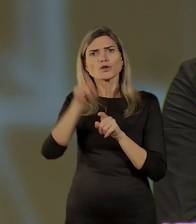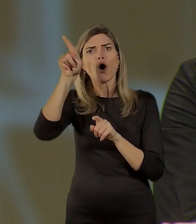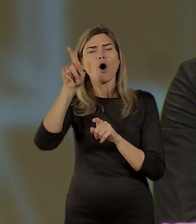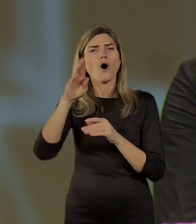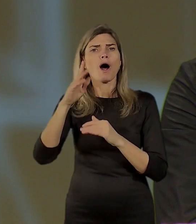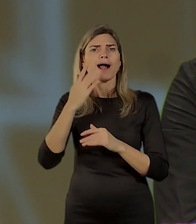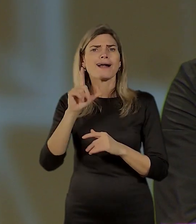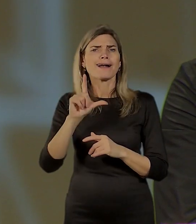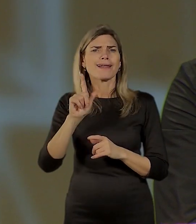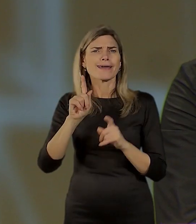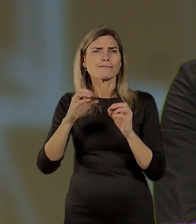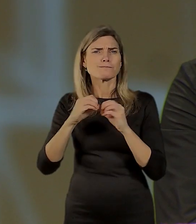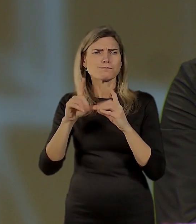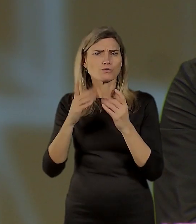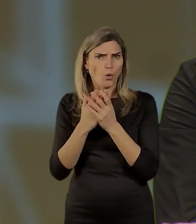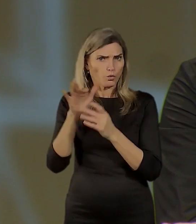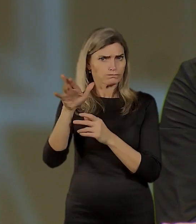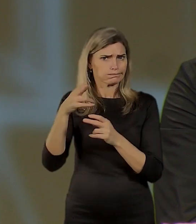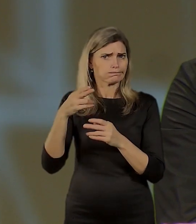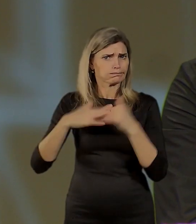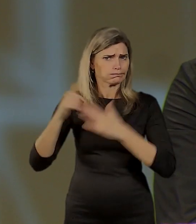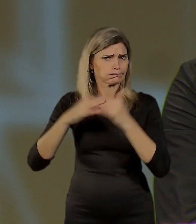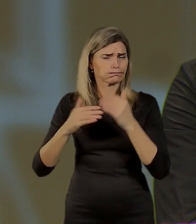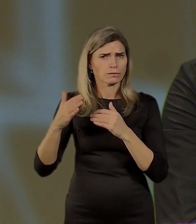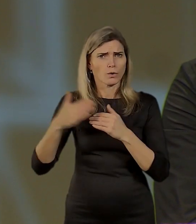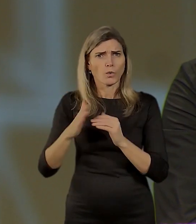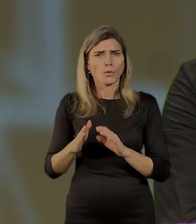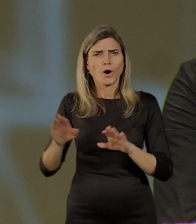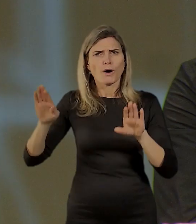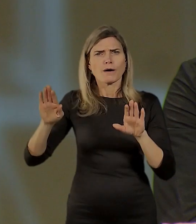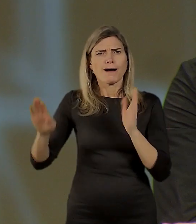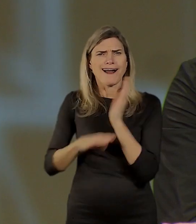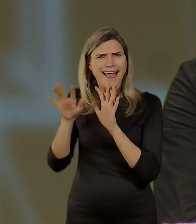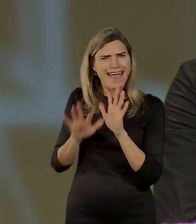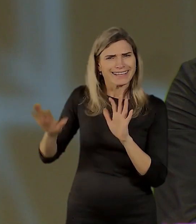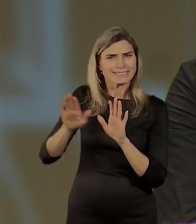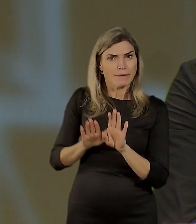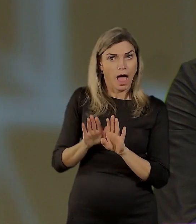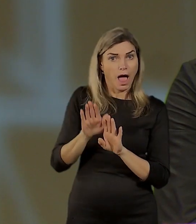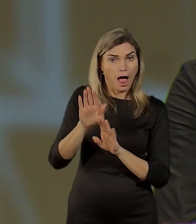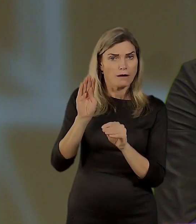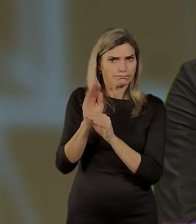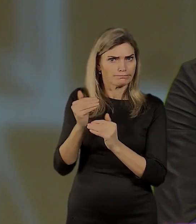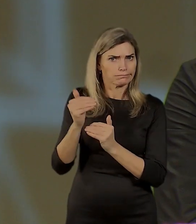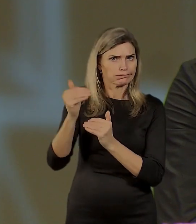that the next step is the planned tram leading to Komořany, which will end